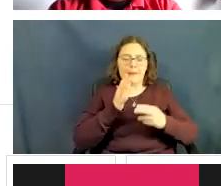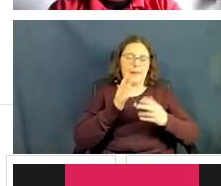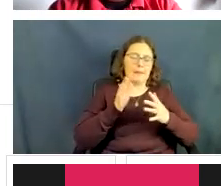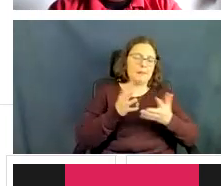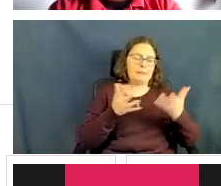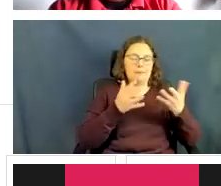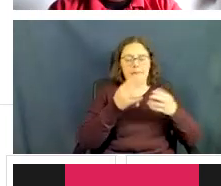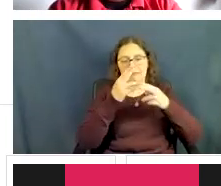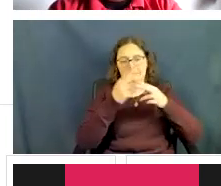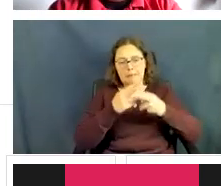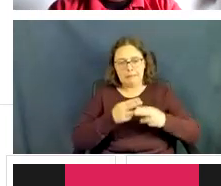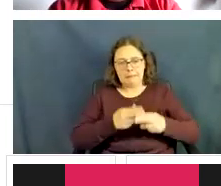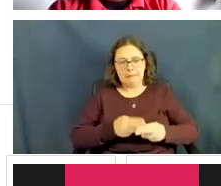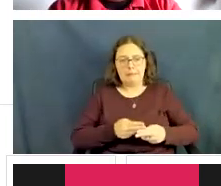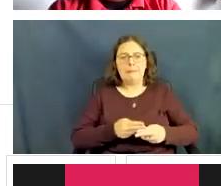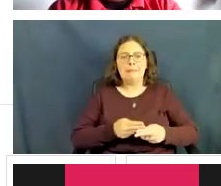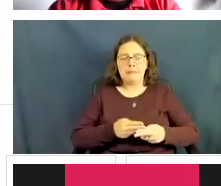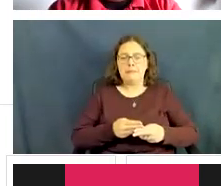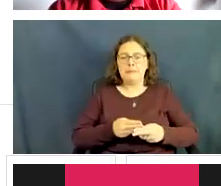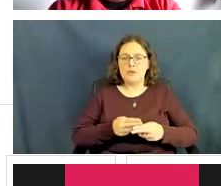We don't have a set template, per se.